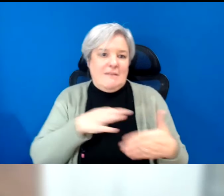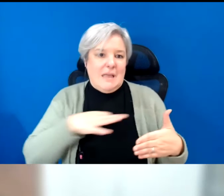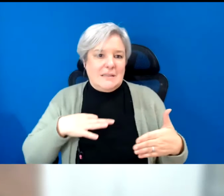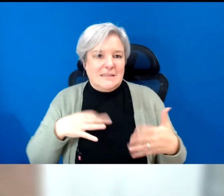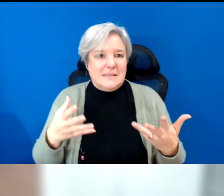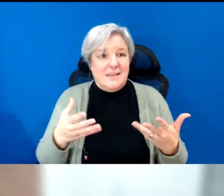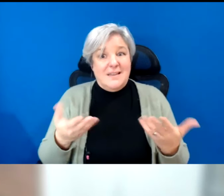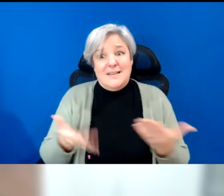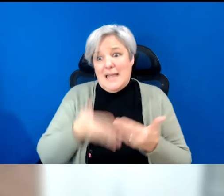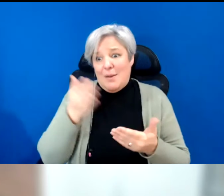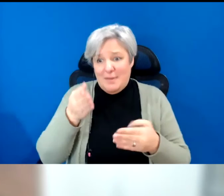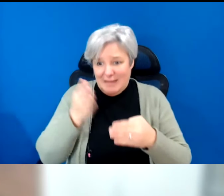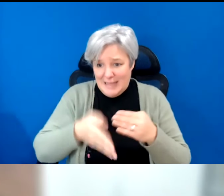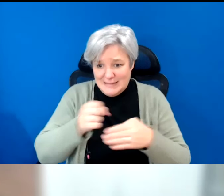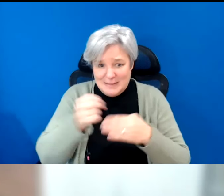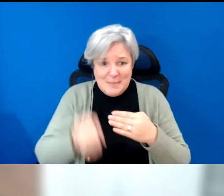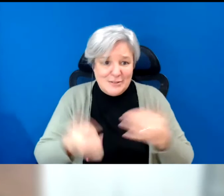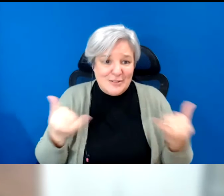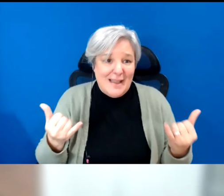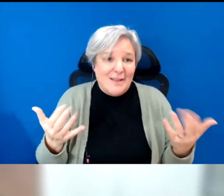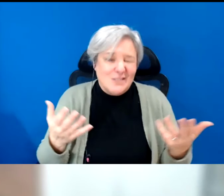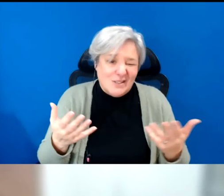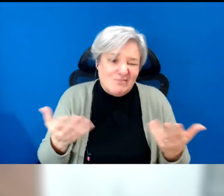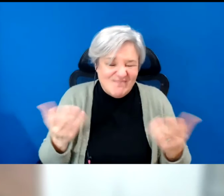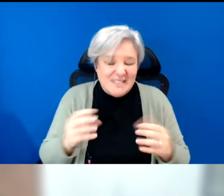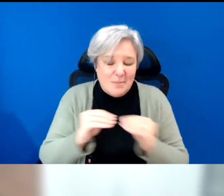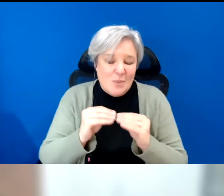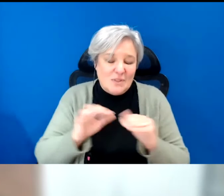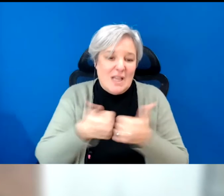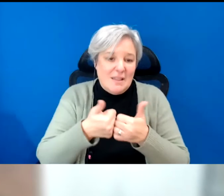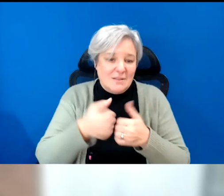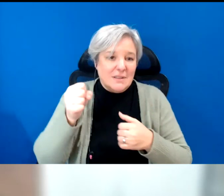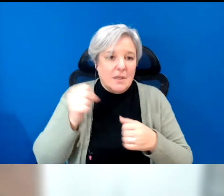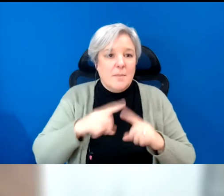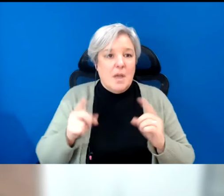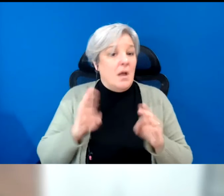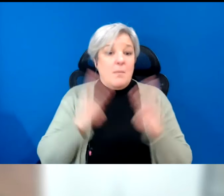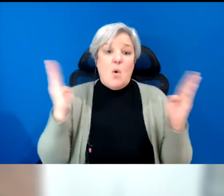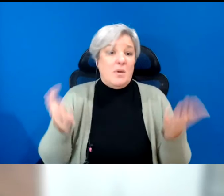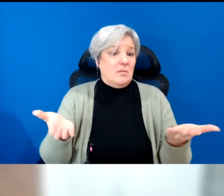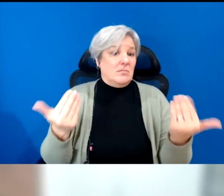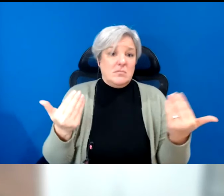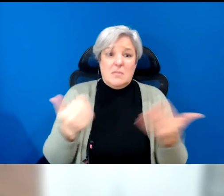at the end of the semester, so that might be a little more challenging, but we're open to helping to